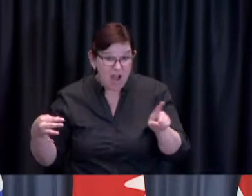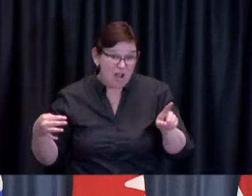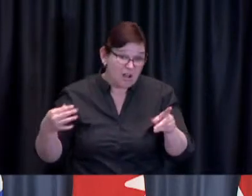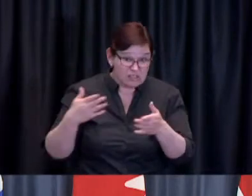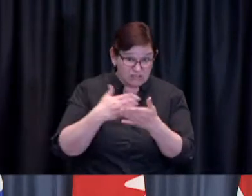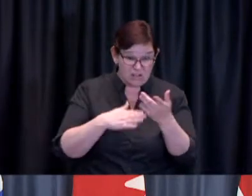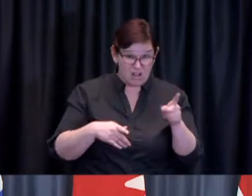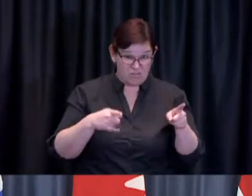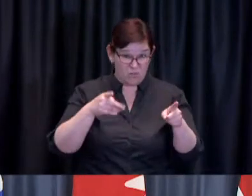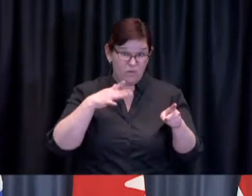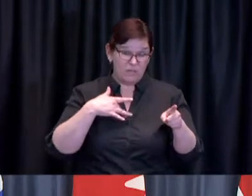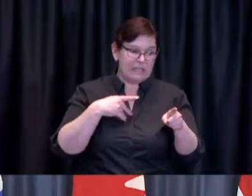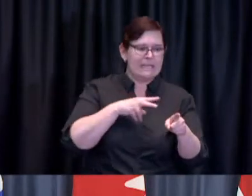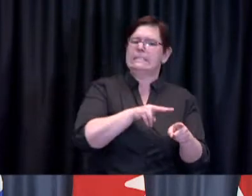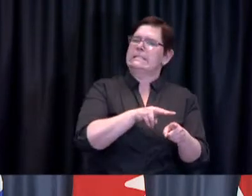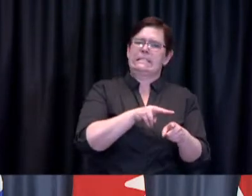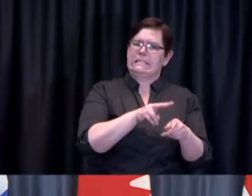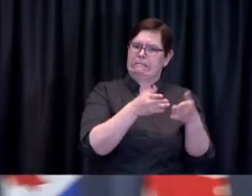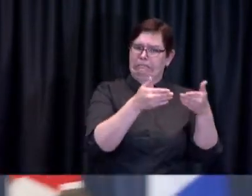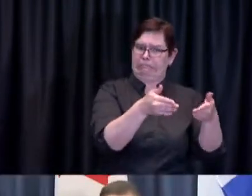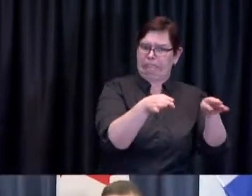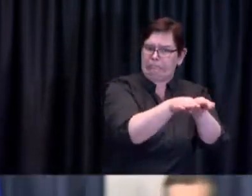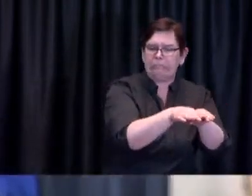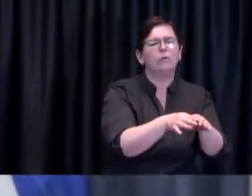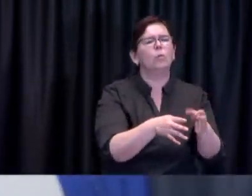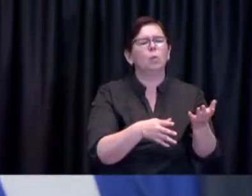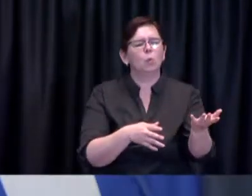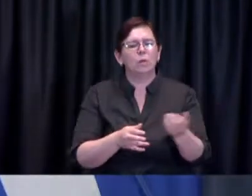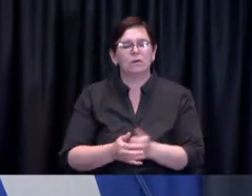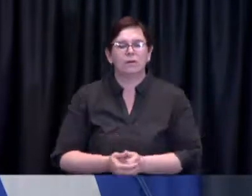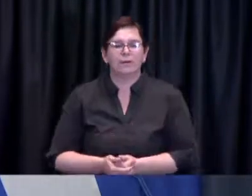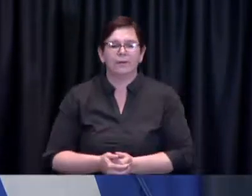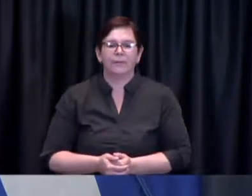so as you've probably heard us speak of many many times at this table